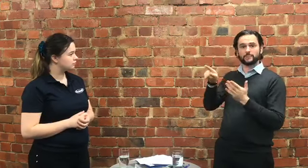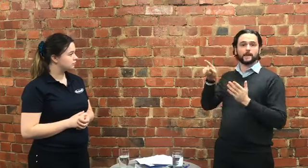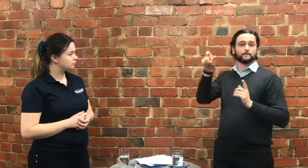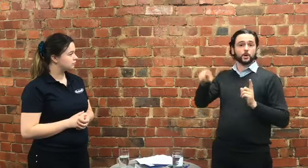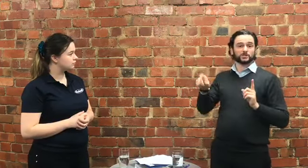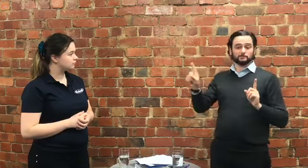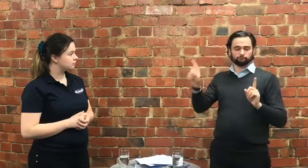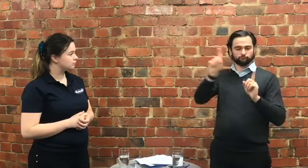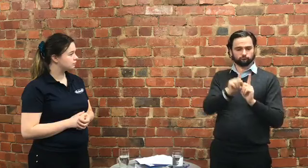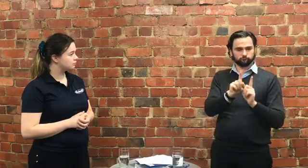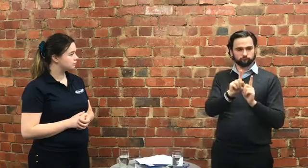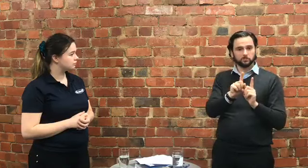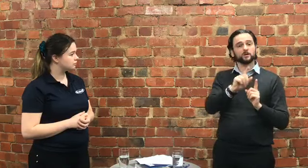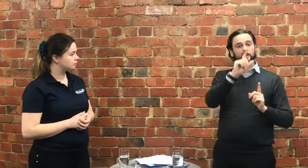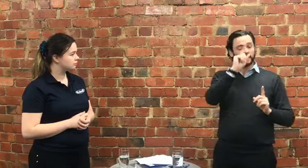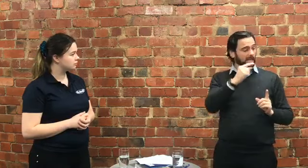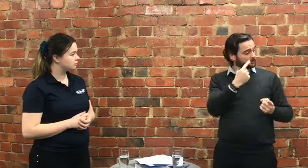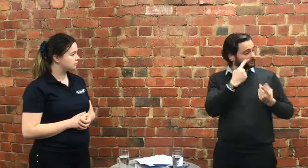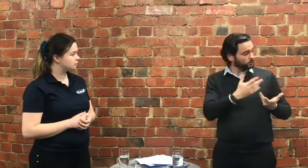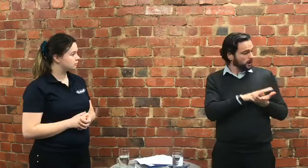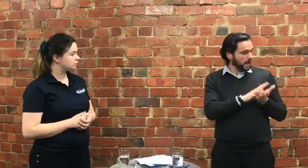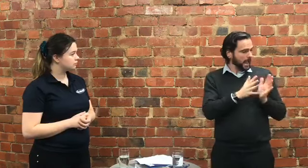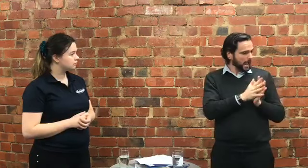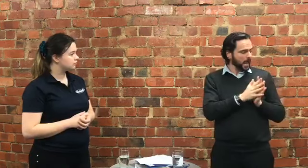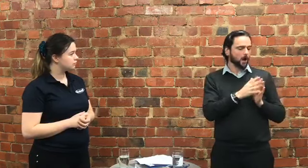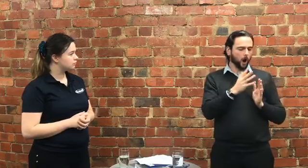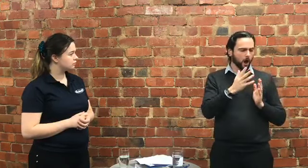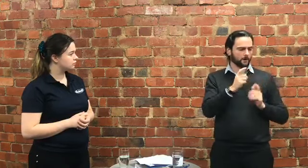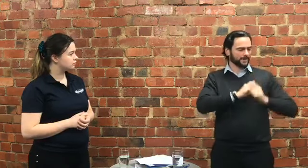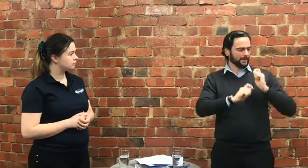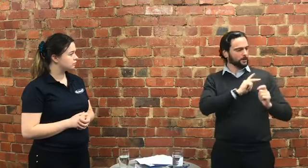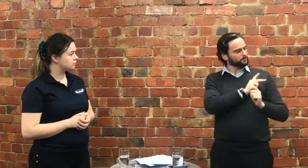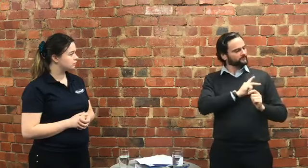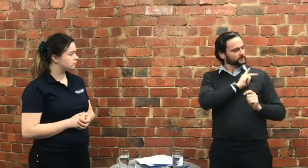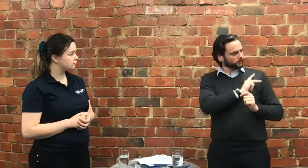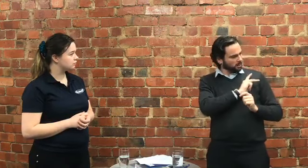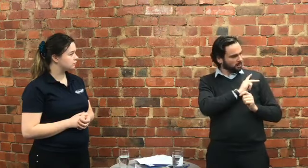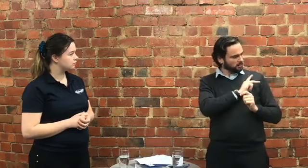The NDIS can fund that mentor to show the young person